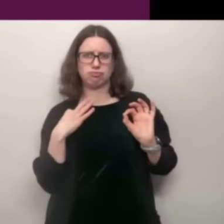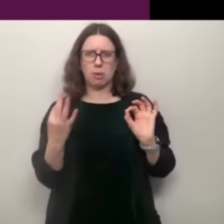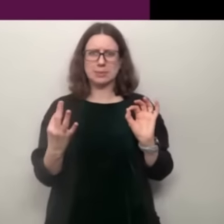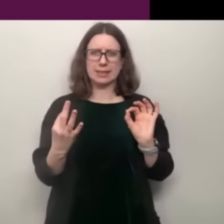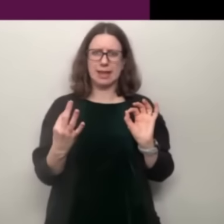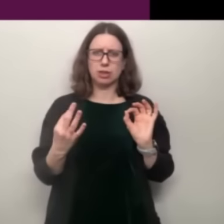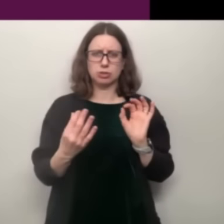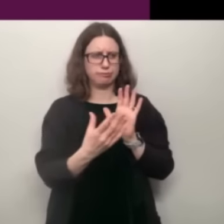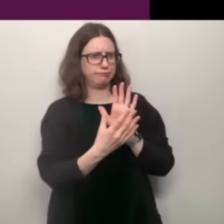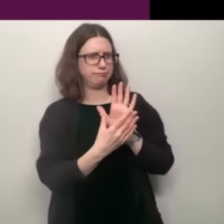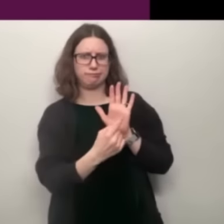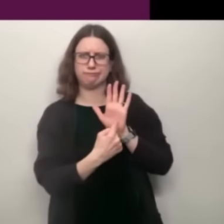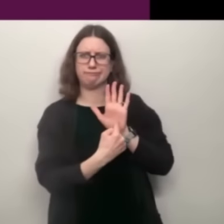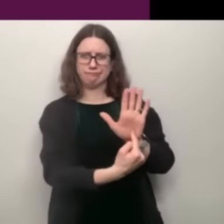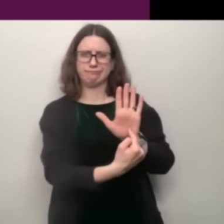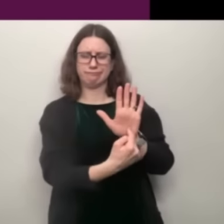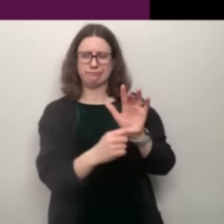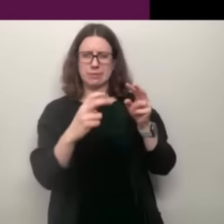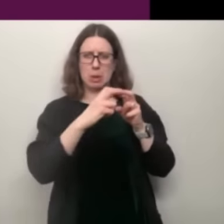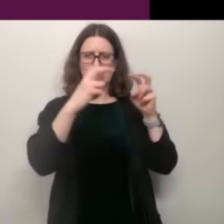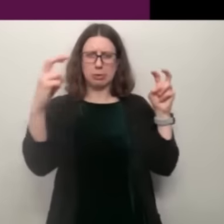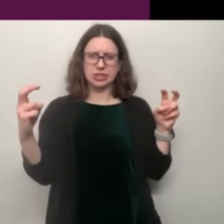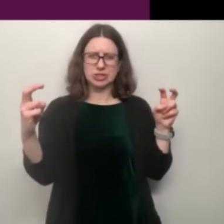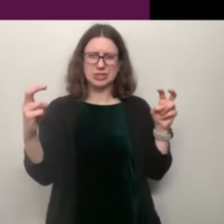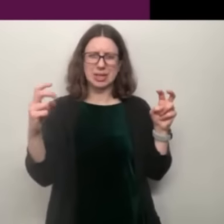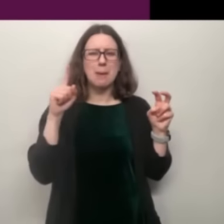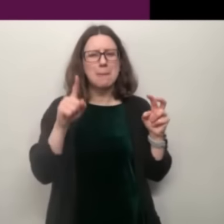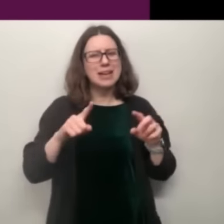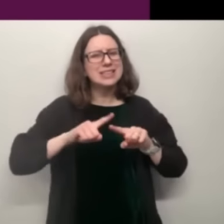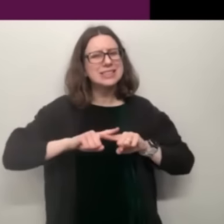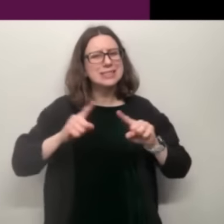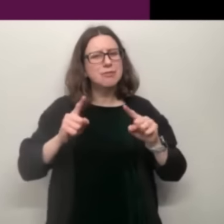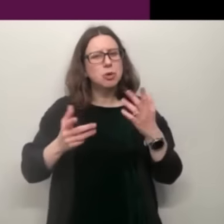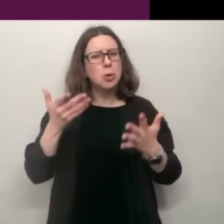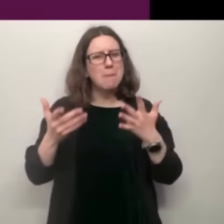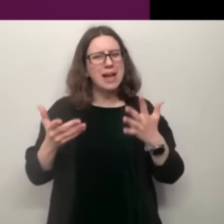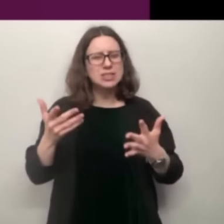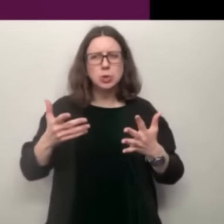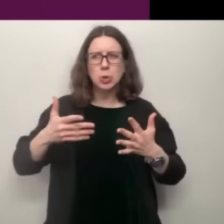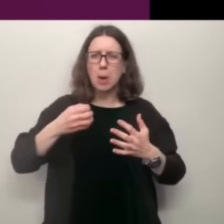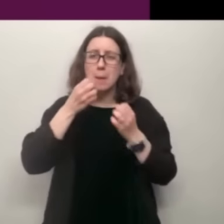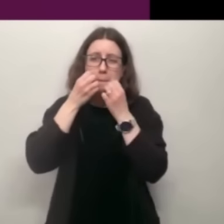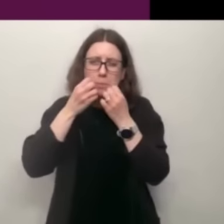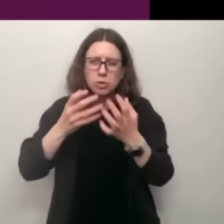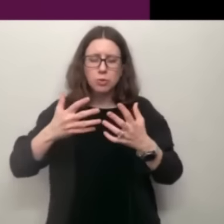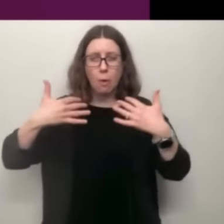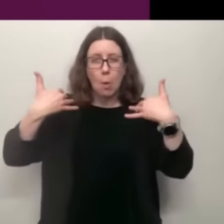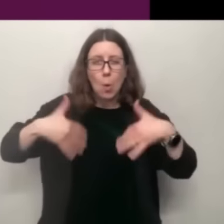But perhaps it, you know, it just isn't the same as seeing these fantastic painterly representations of it